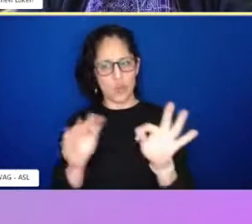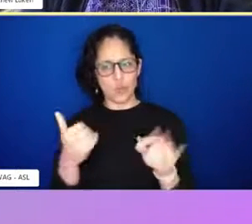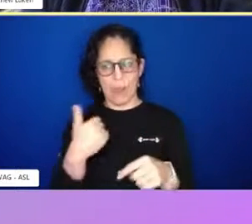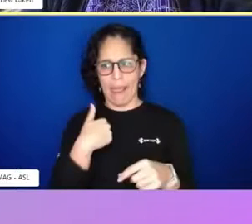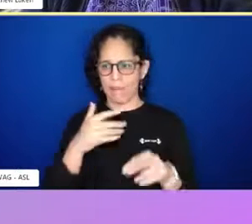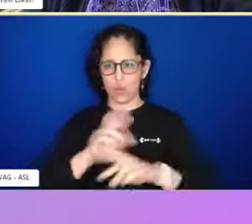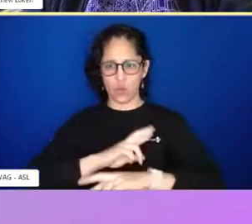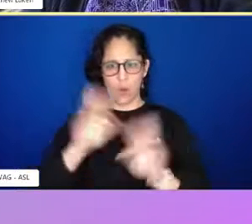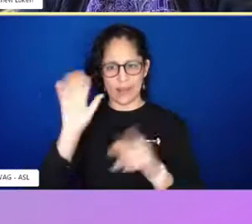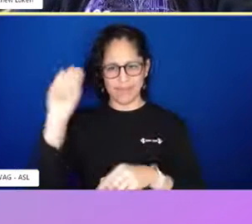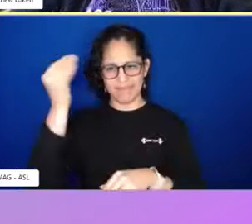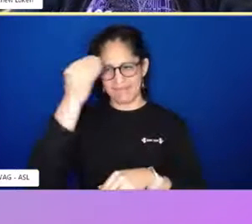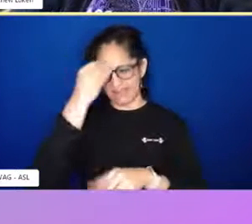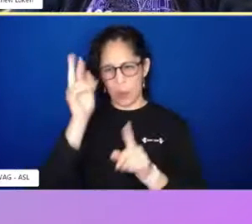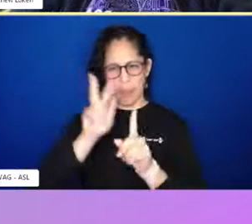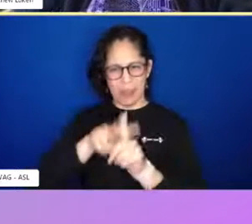going to need those later.